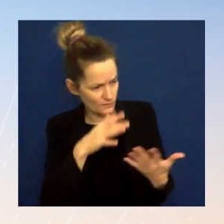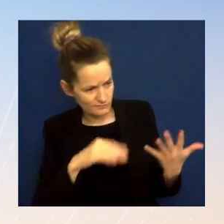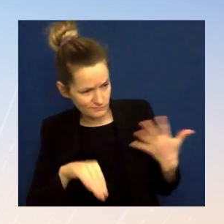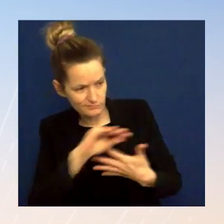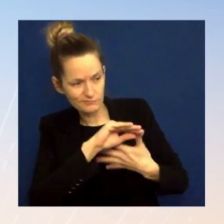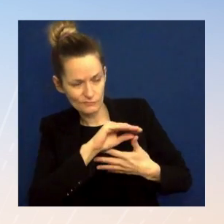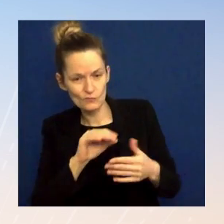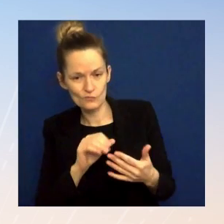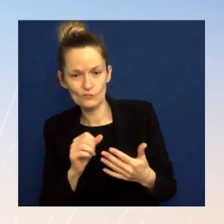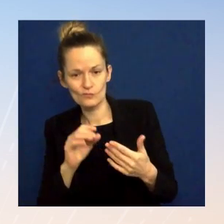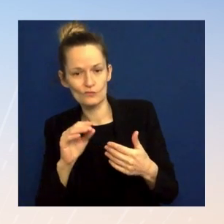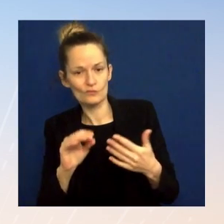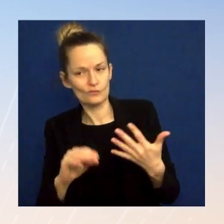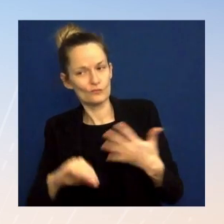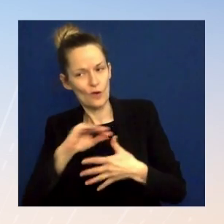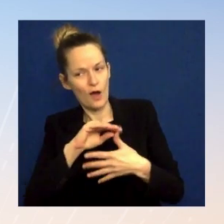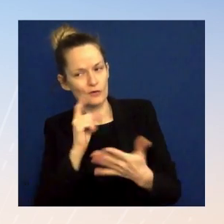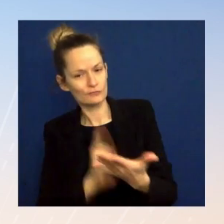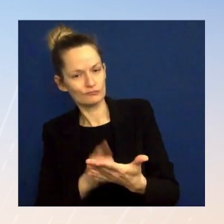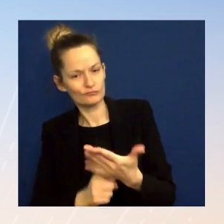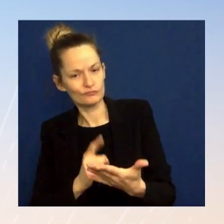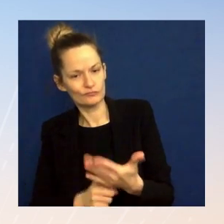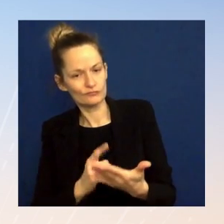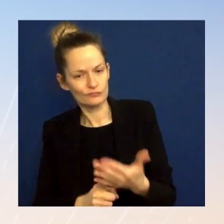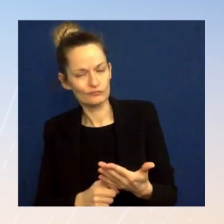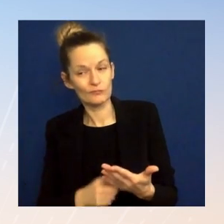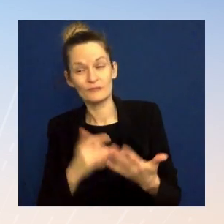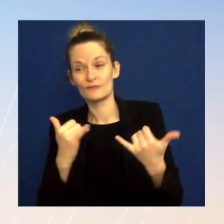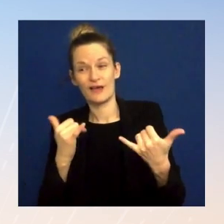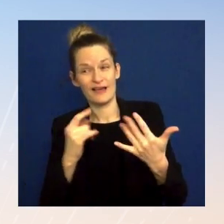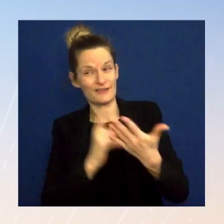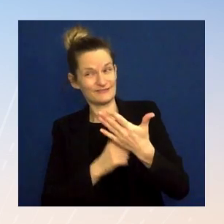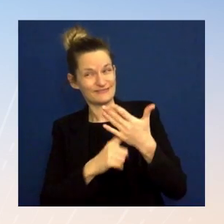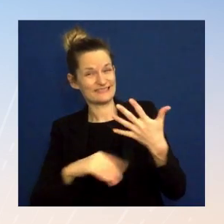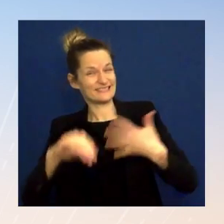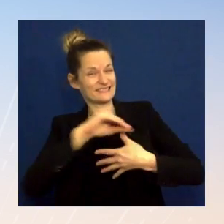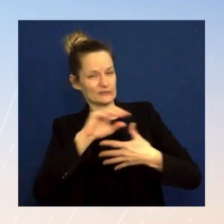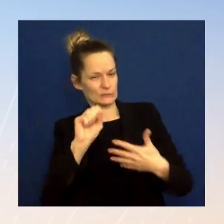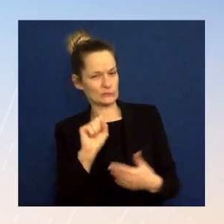The military takeover happened just hours after the special envoy called him up.